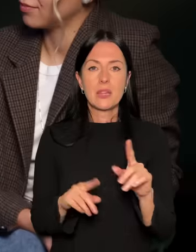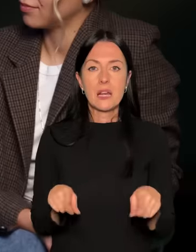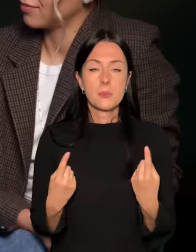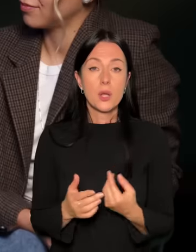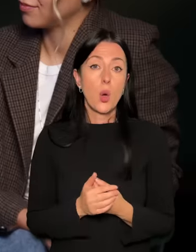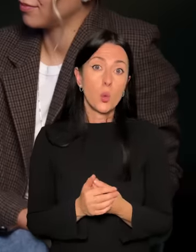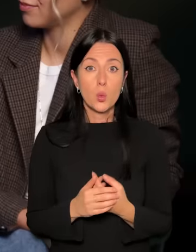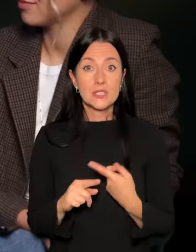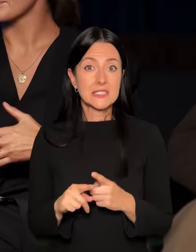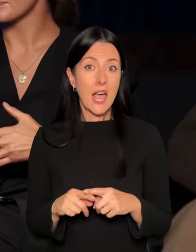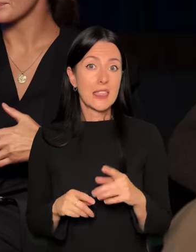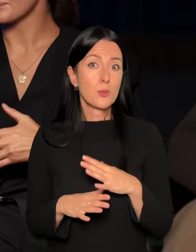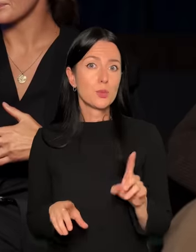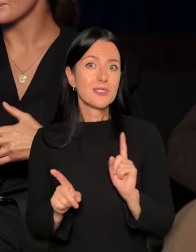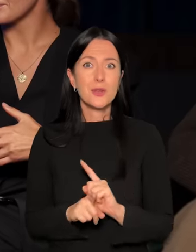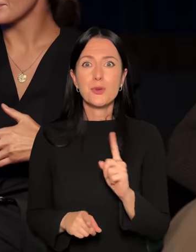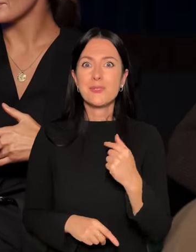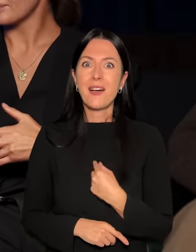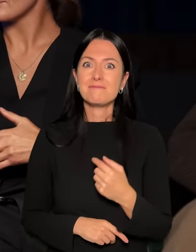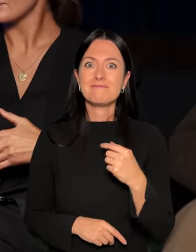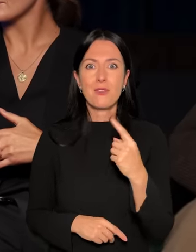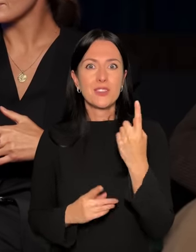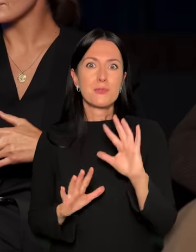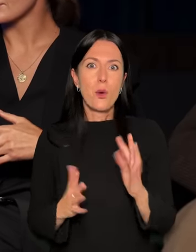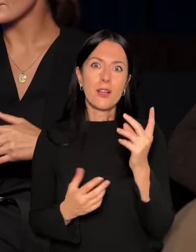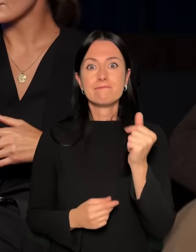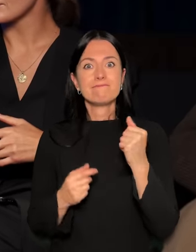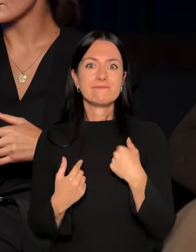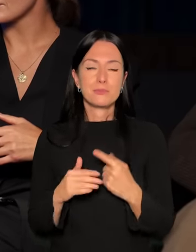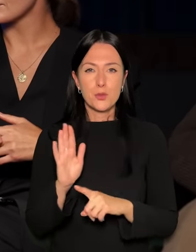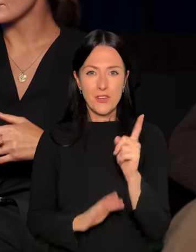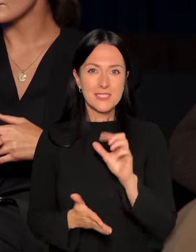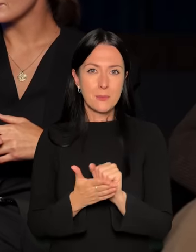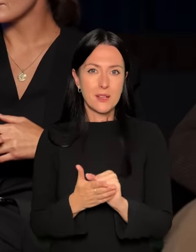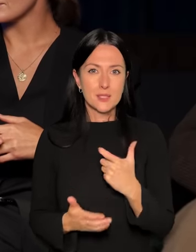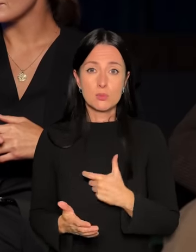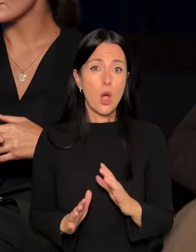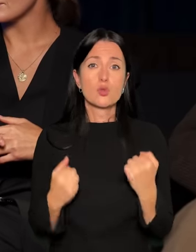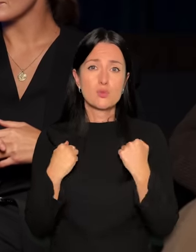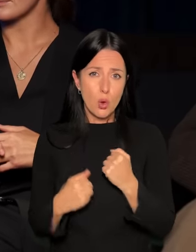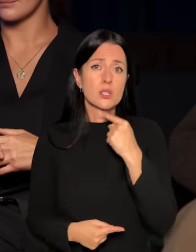Well, you know, it wasn't like I decided to start taking care of myself right after the injury. Sport has always been a part of my life.